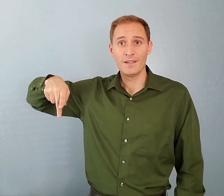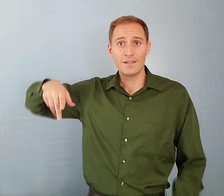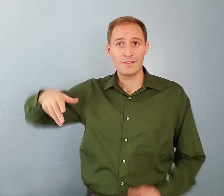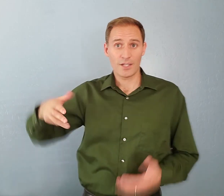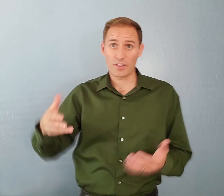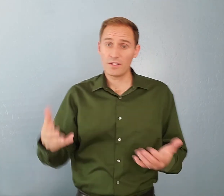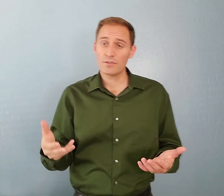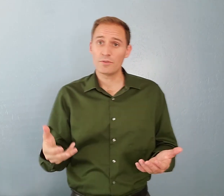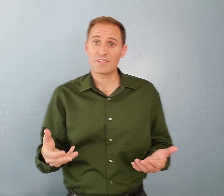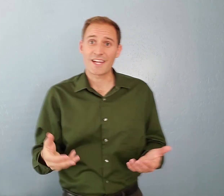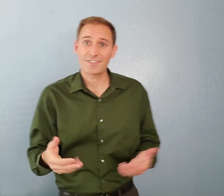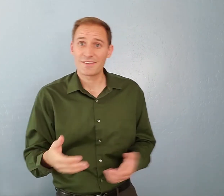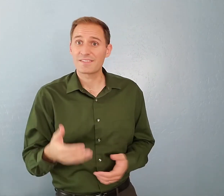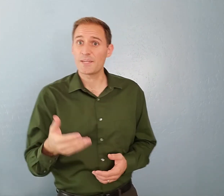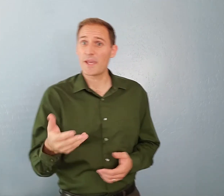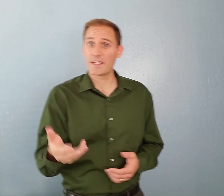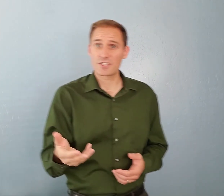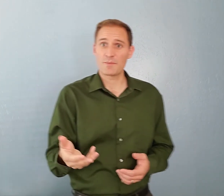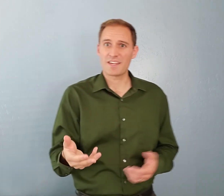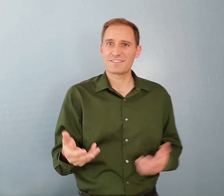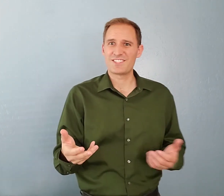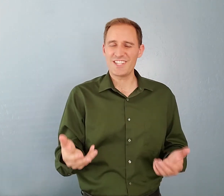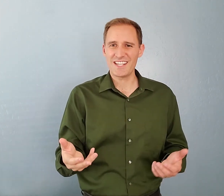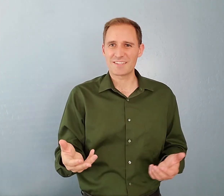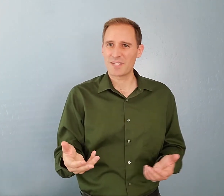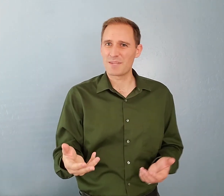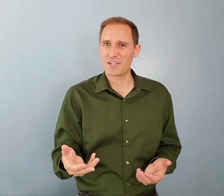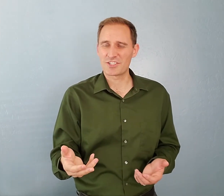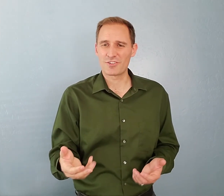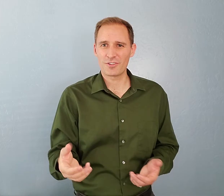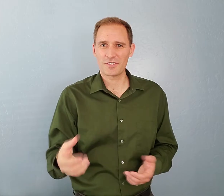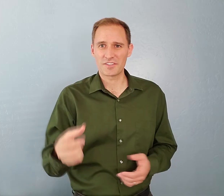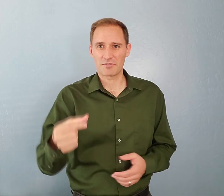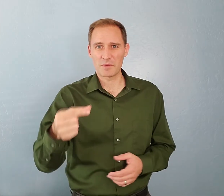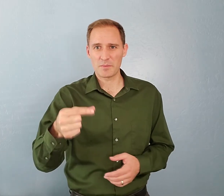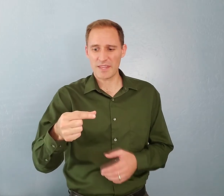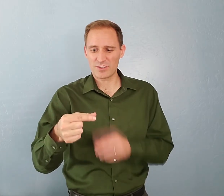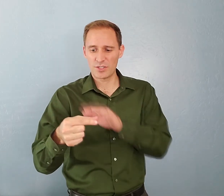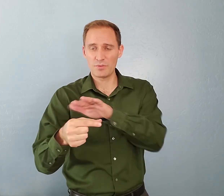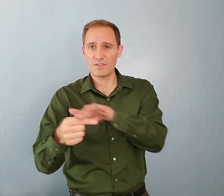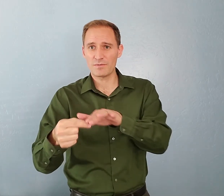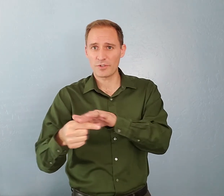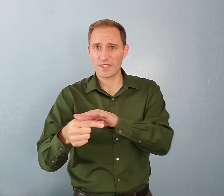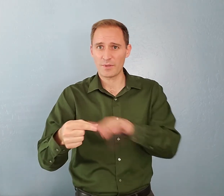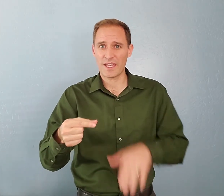Now Q is actually the same handshape as G as we had mentioned earlier, so remember that tuning fork that we had